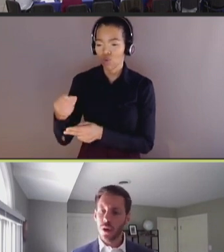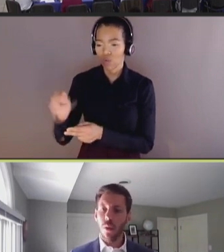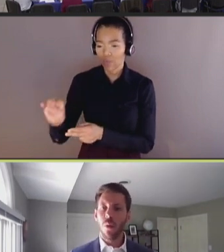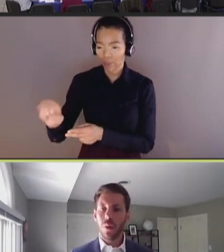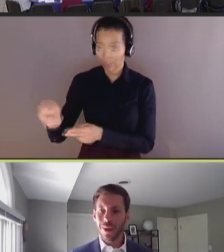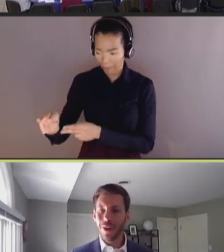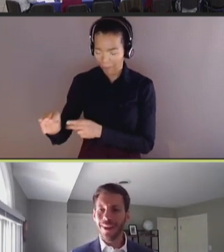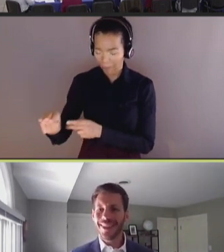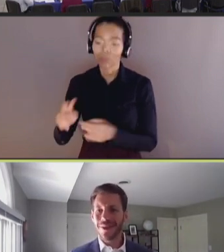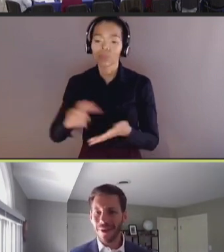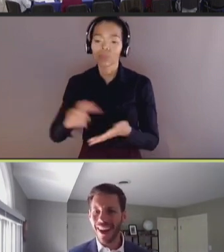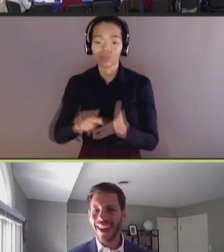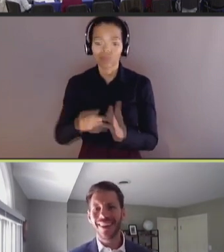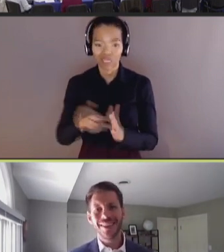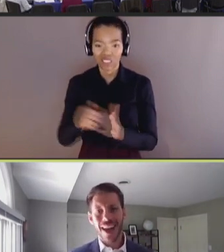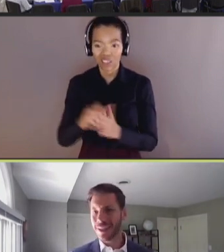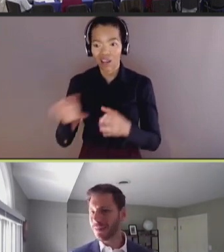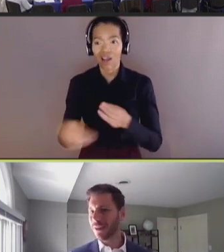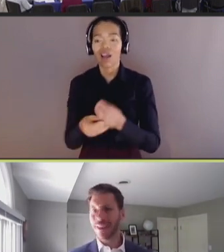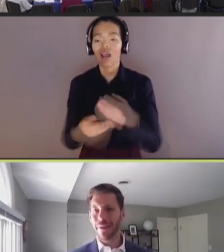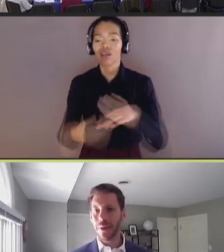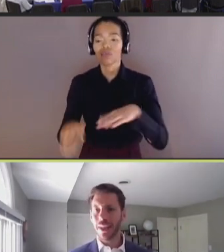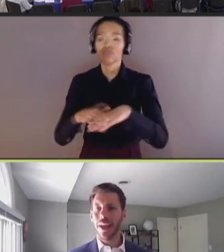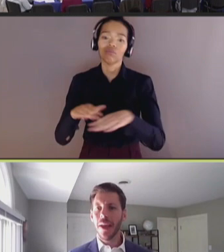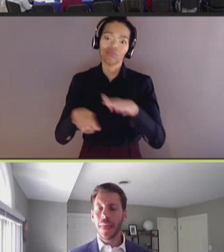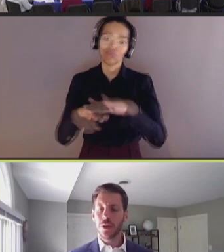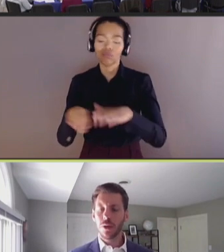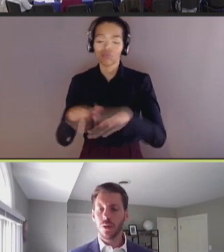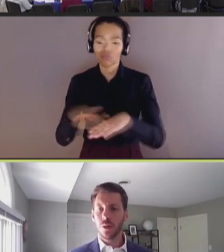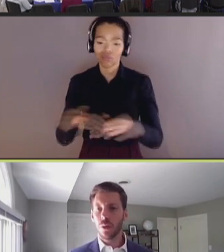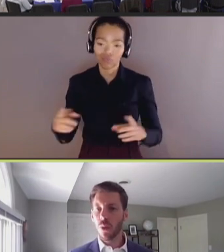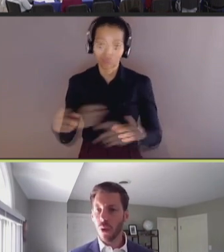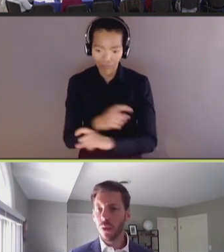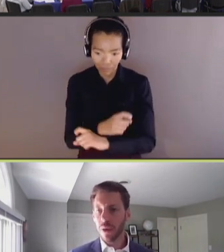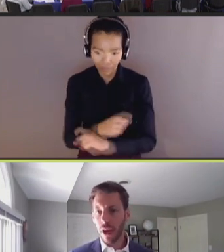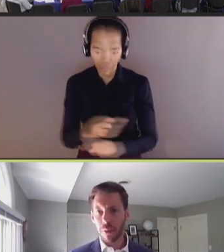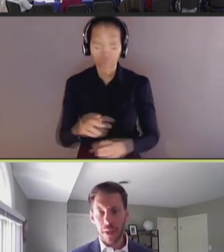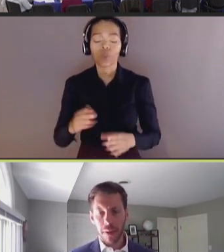So, we encourage providers, hospitals, and everybody to work with their health plan